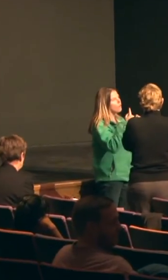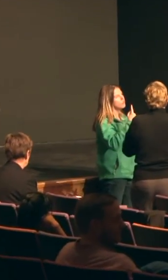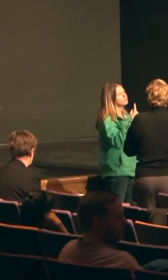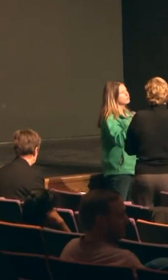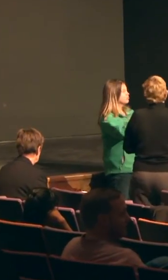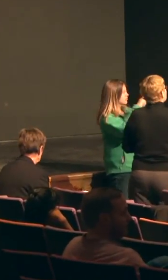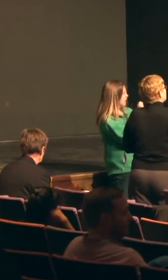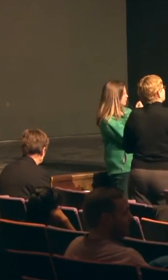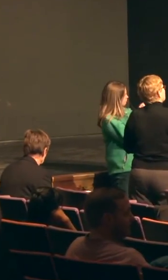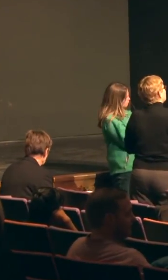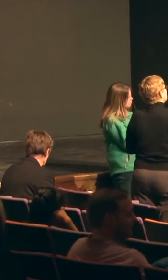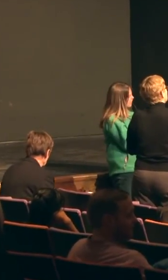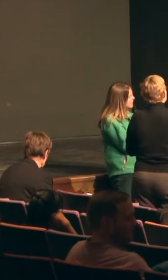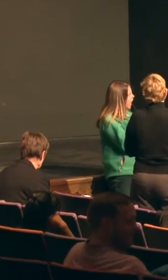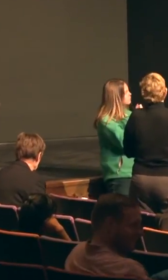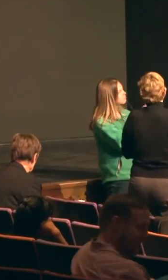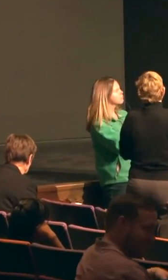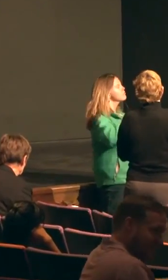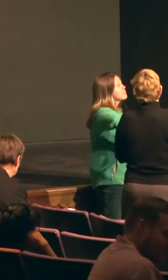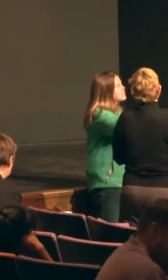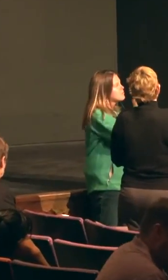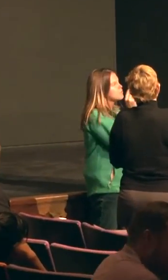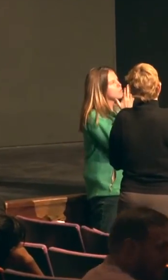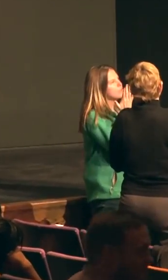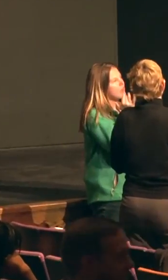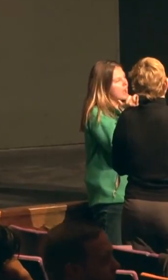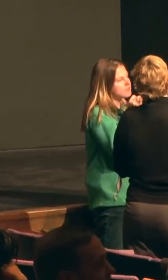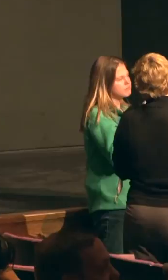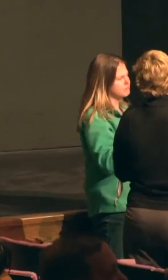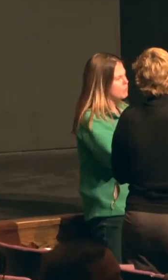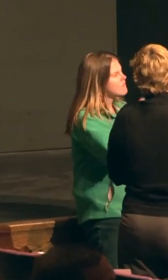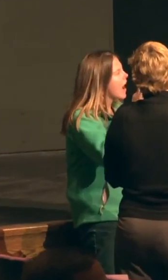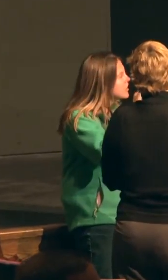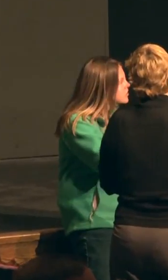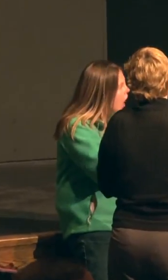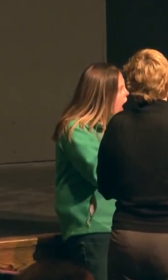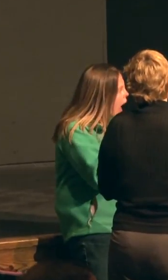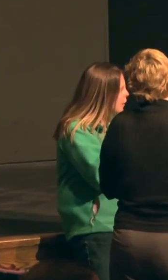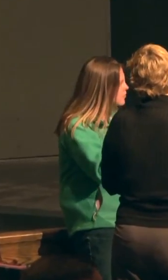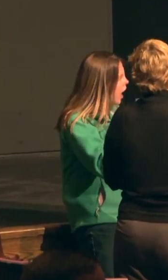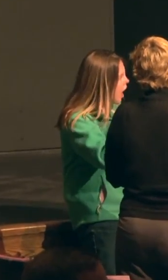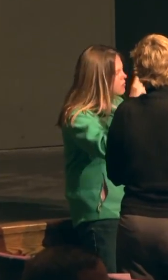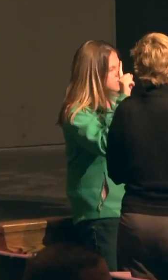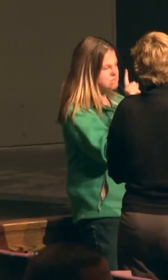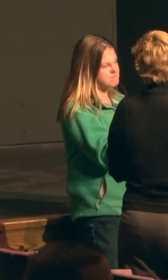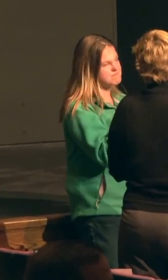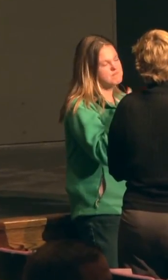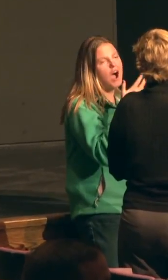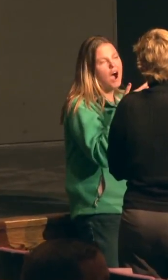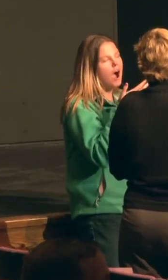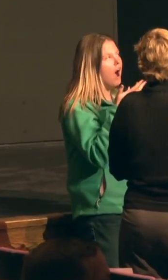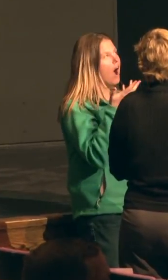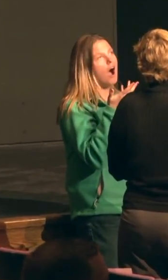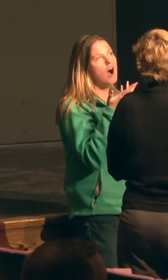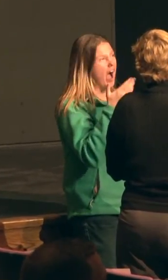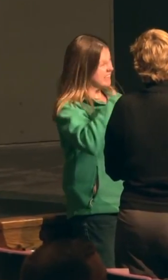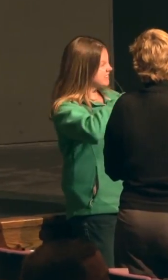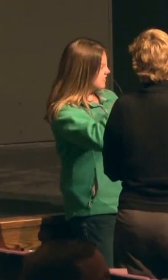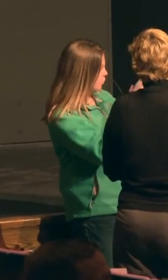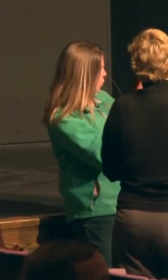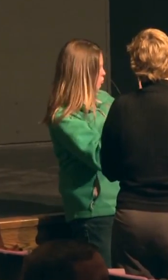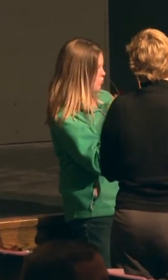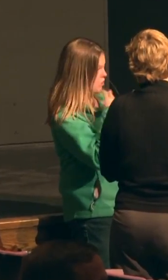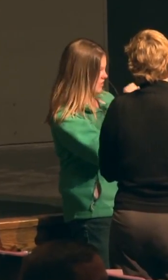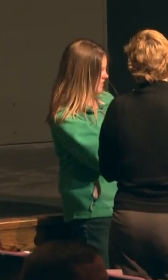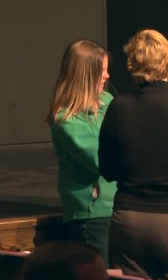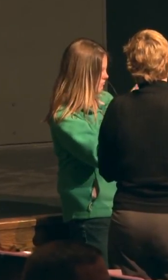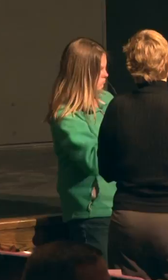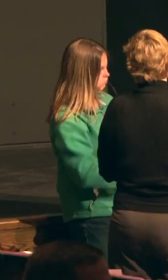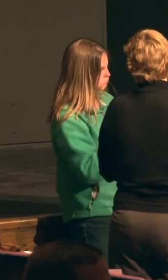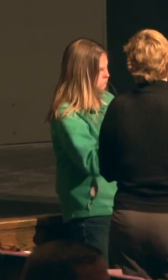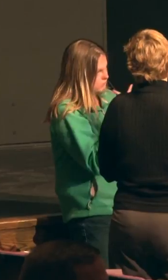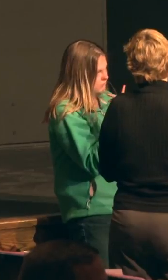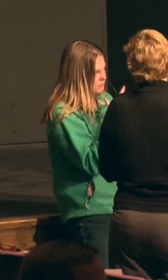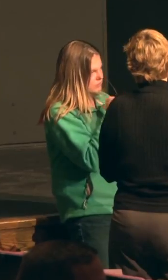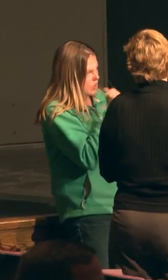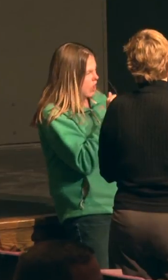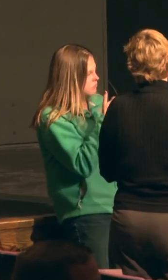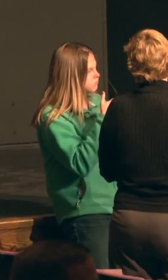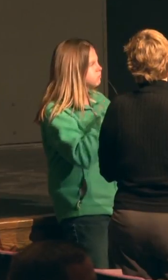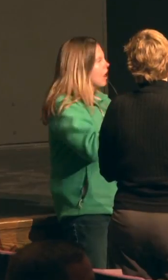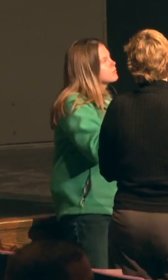visual issues. I'd like to be able to support myself, find a job, you know, I mean, I know